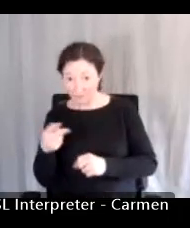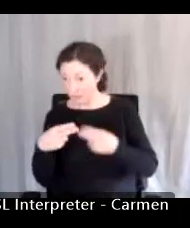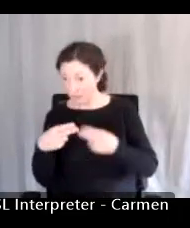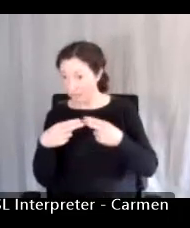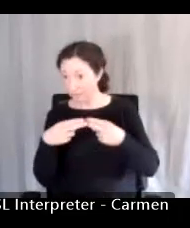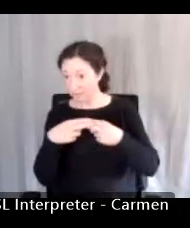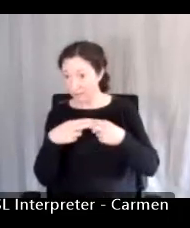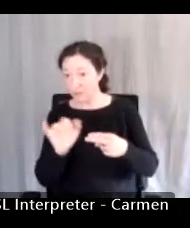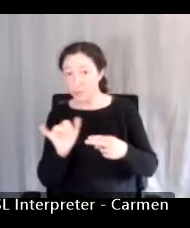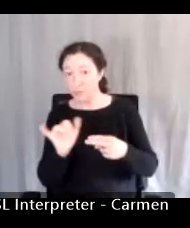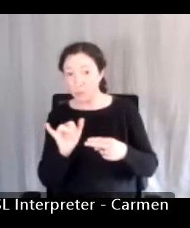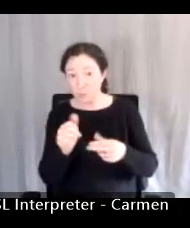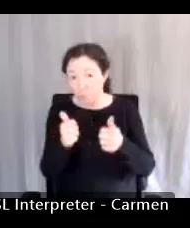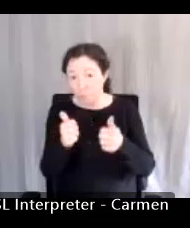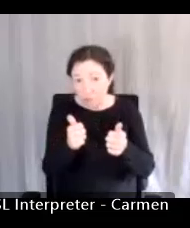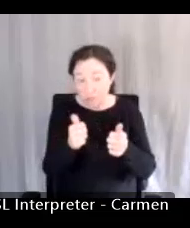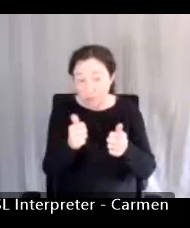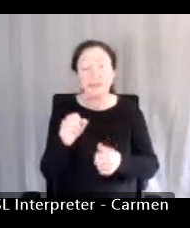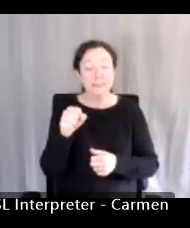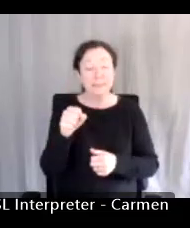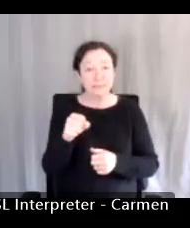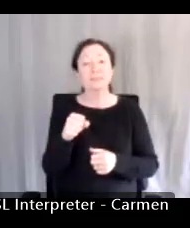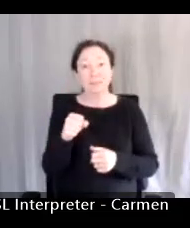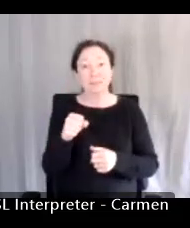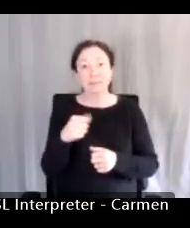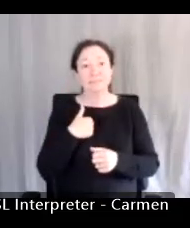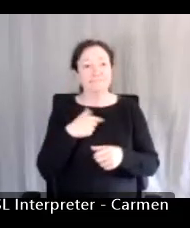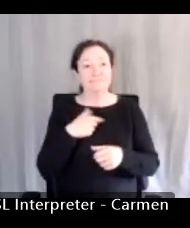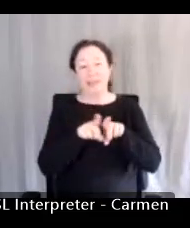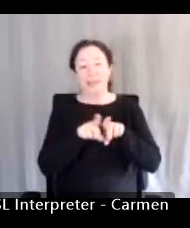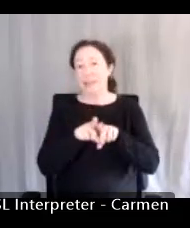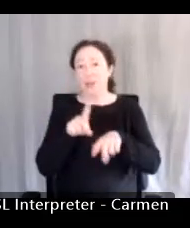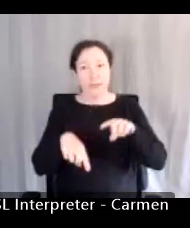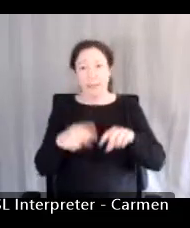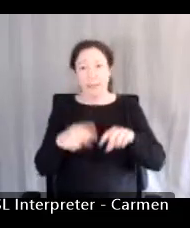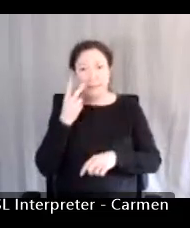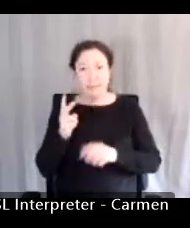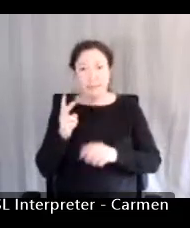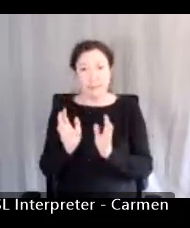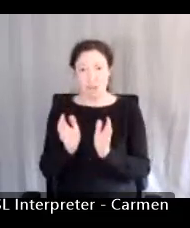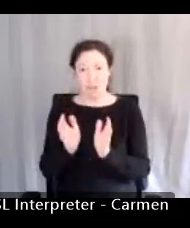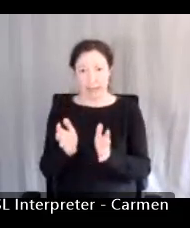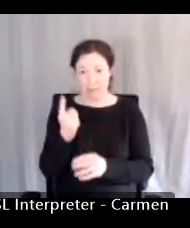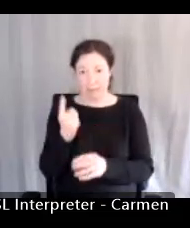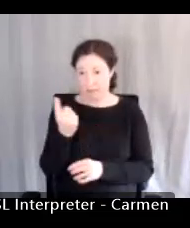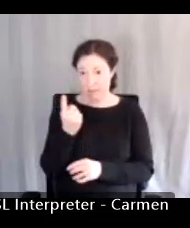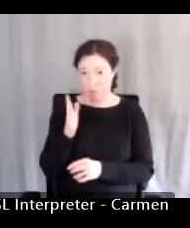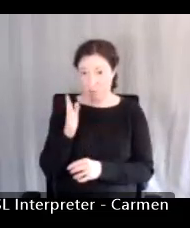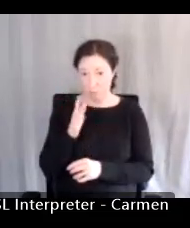Yes, we can see - The slides. Okay. And I can't And, and then I also can't see the chat. Are you gonna moderate, you're gonna do the chat? Yes, yes. I'm moderating the